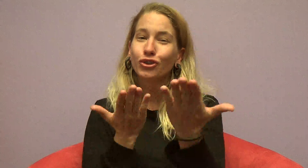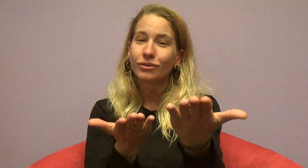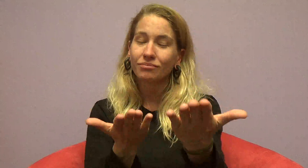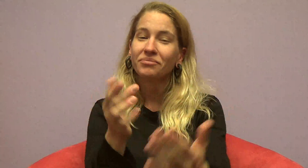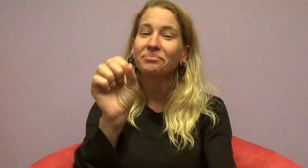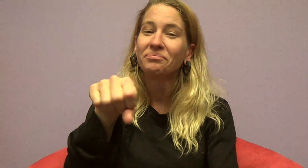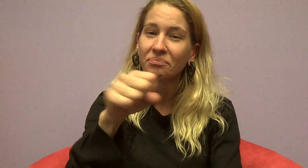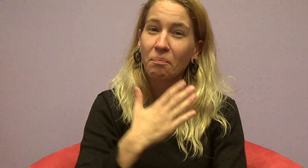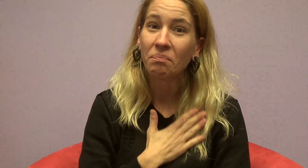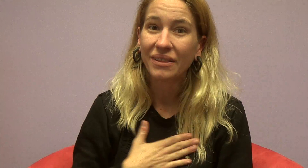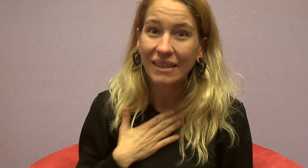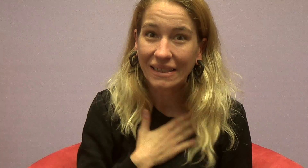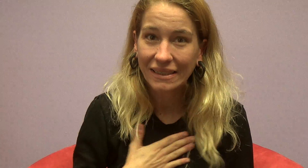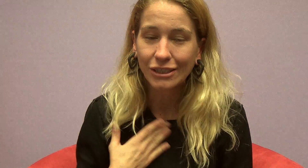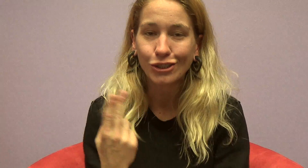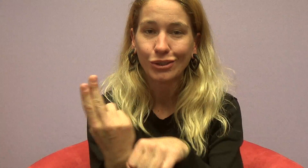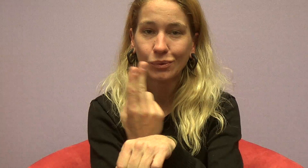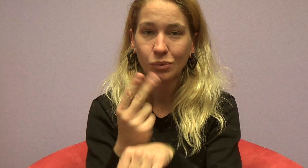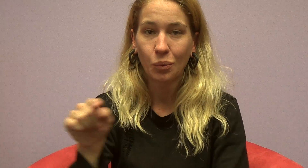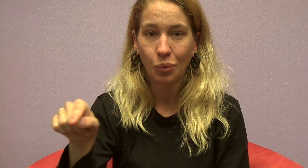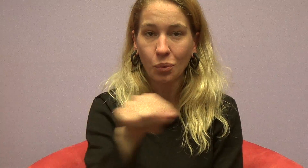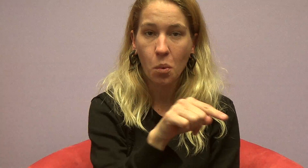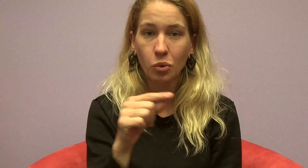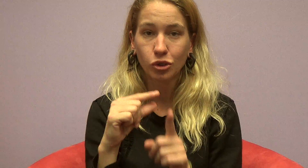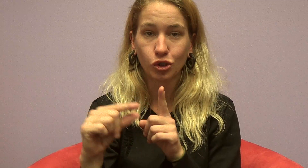The suggestion is to, yes, please USE those terms.